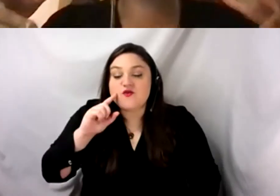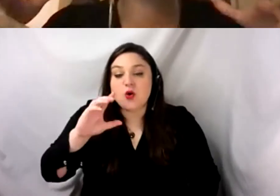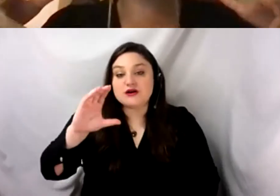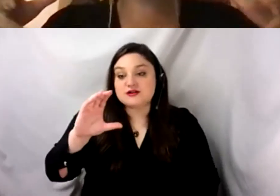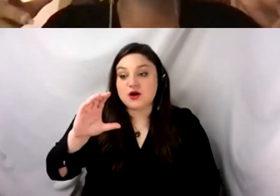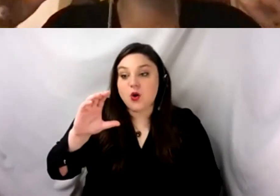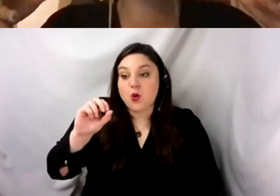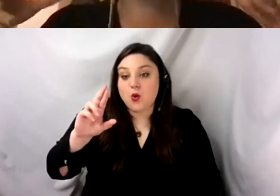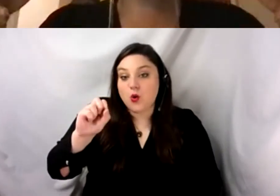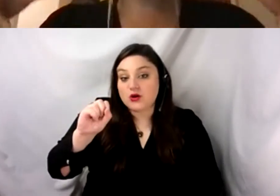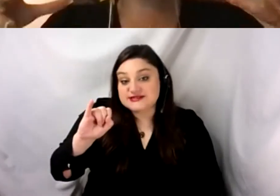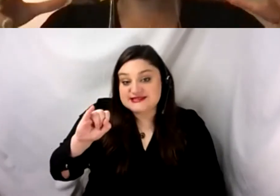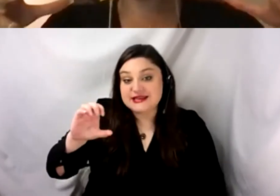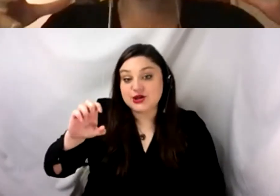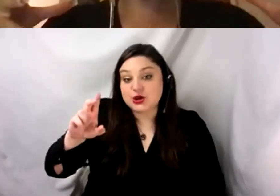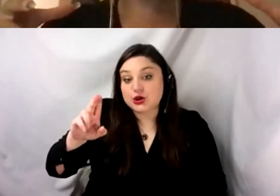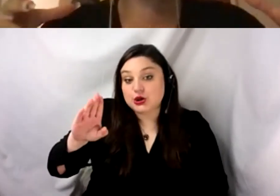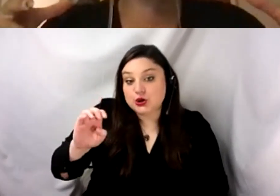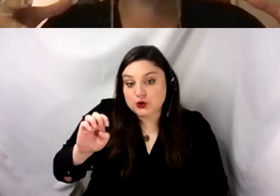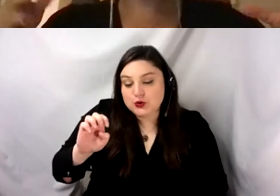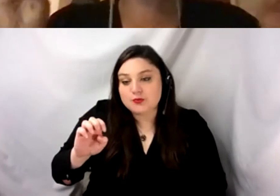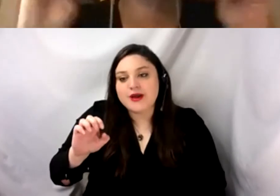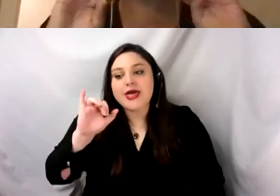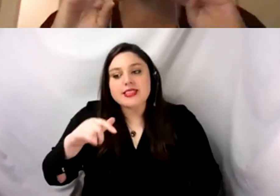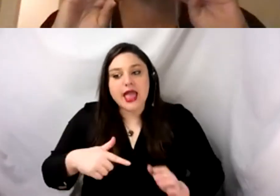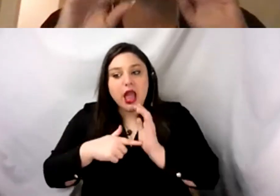and you basically put